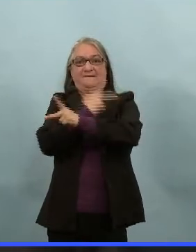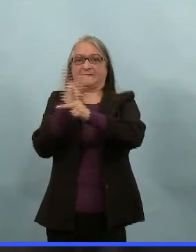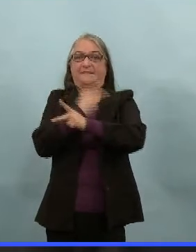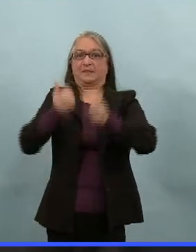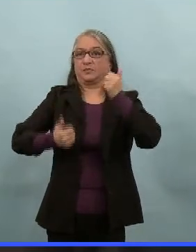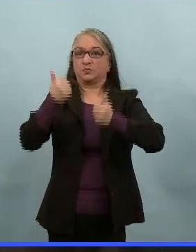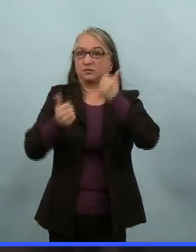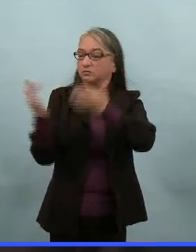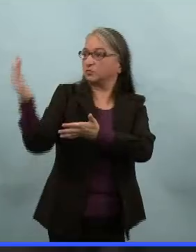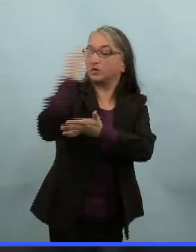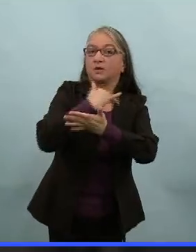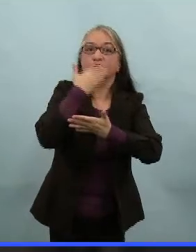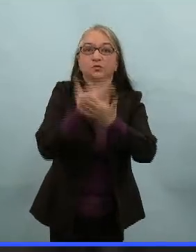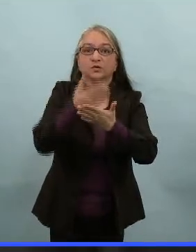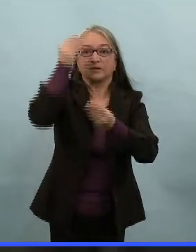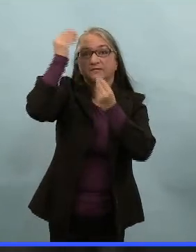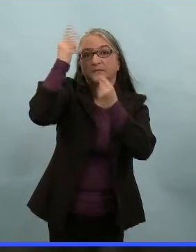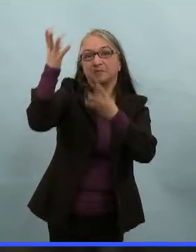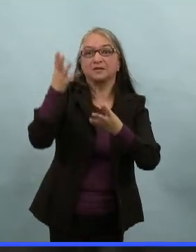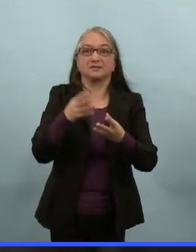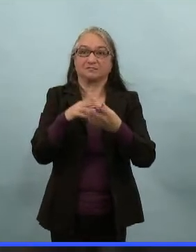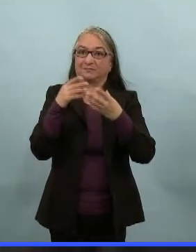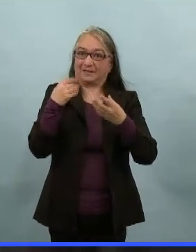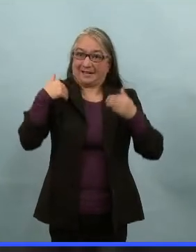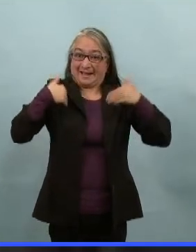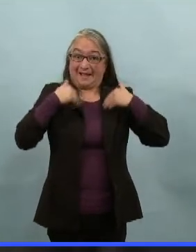population that is similar to ours and try to eliminate those other